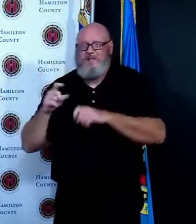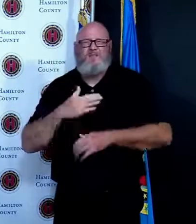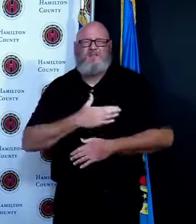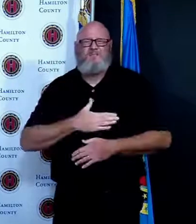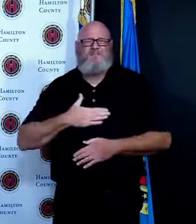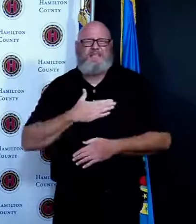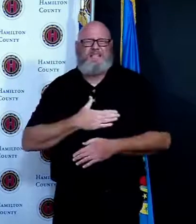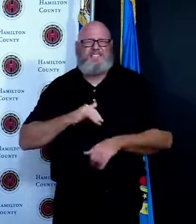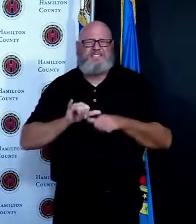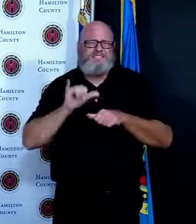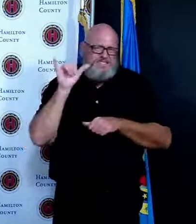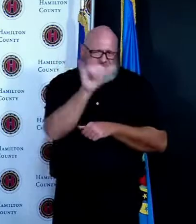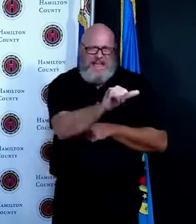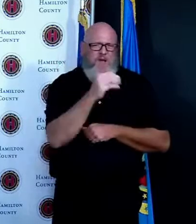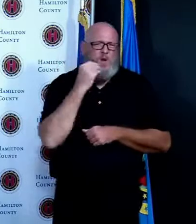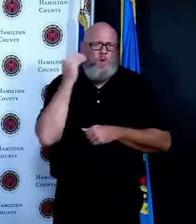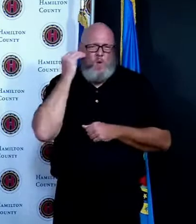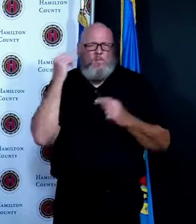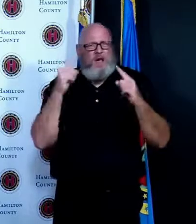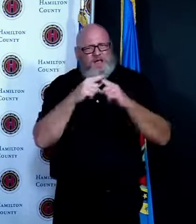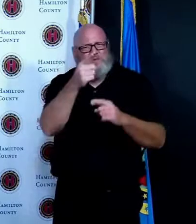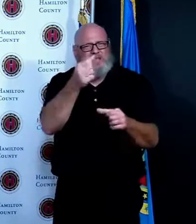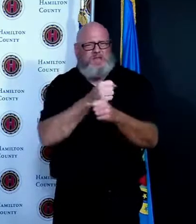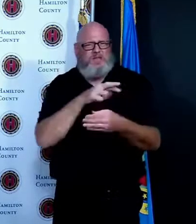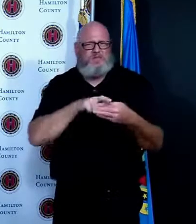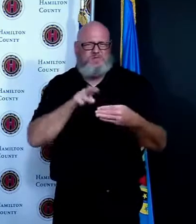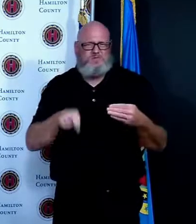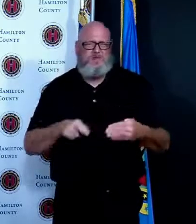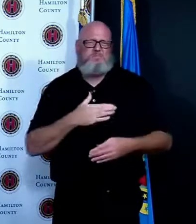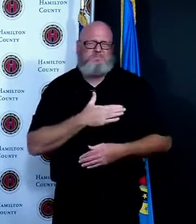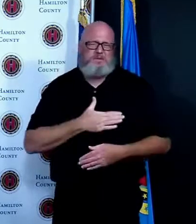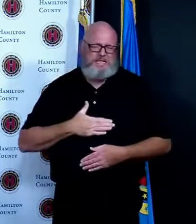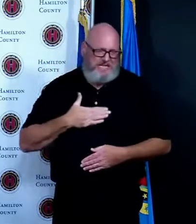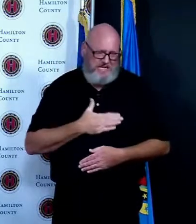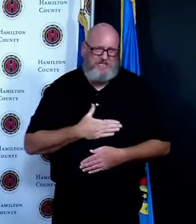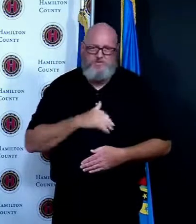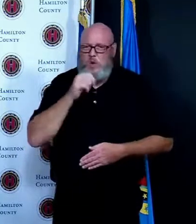someone we want you to stay home until you get those test results if you're asymptomatic and